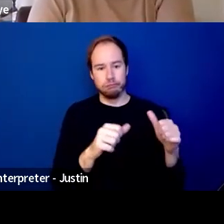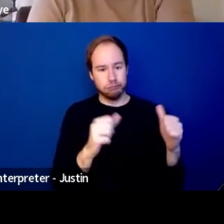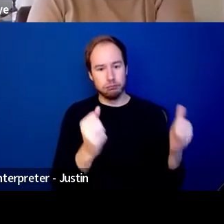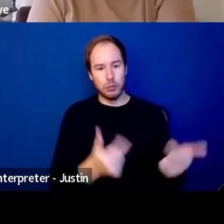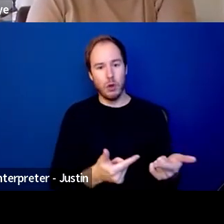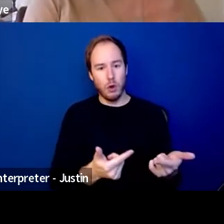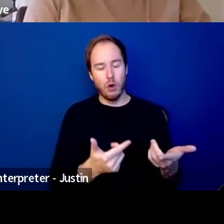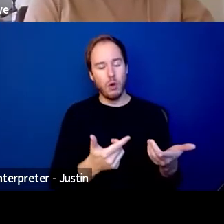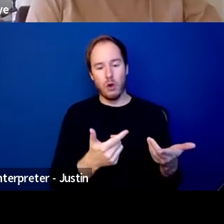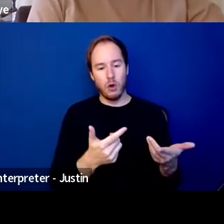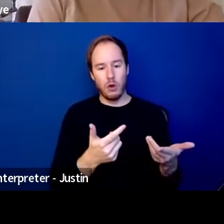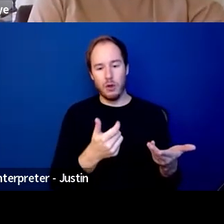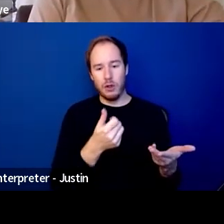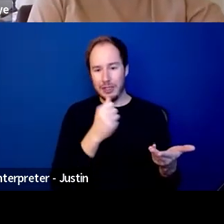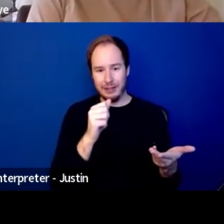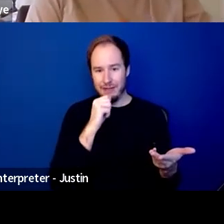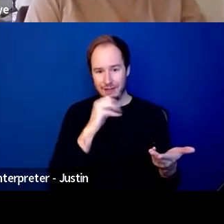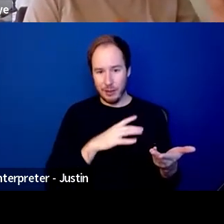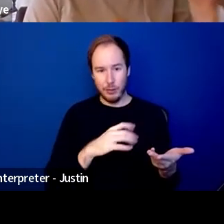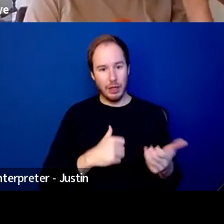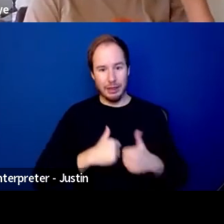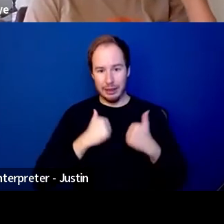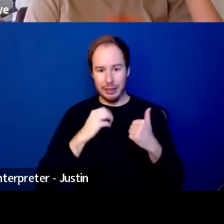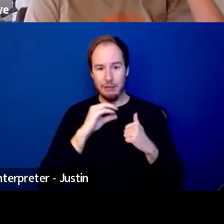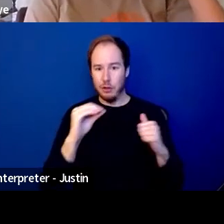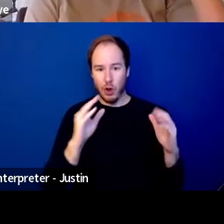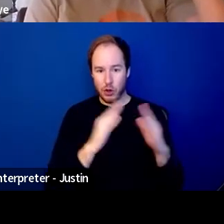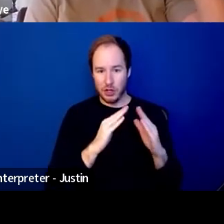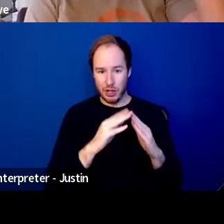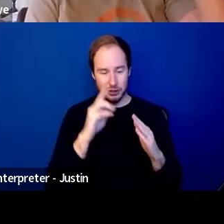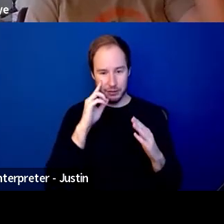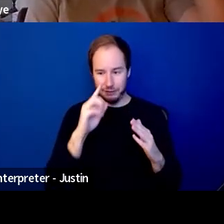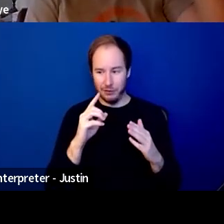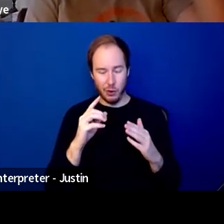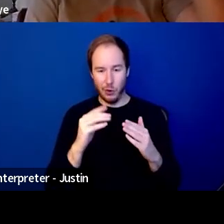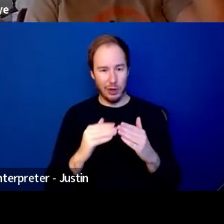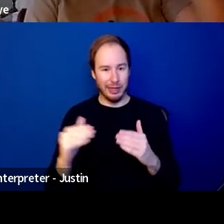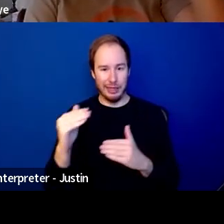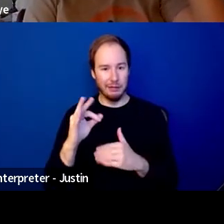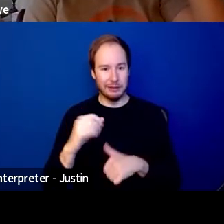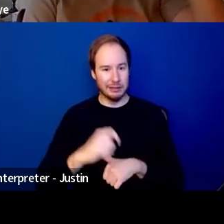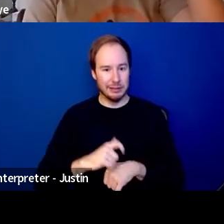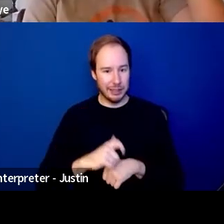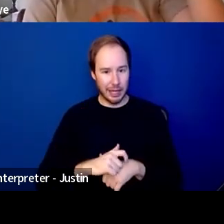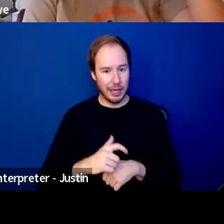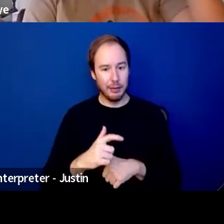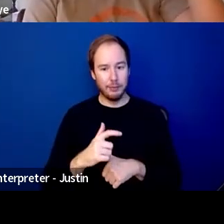any female having to live unsheltered for more than a short amount of time would be subject to sexual trauma.